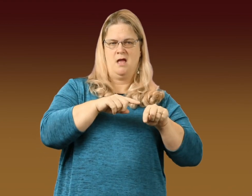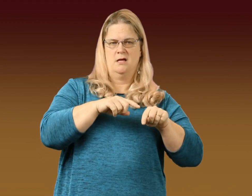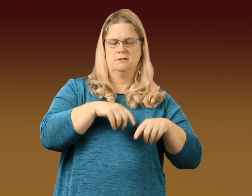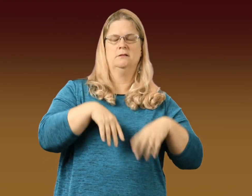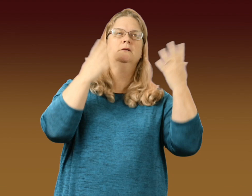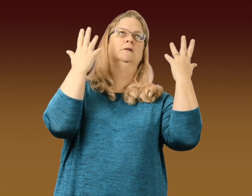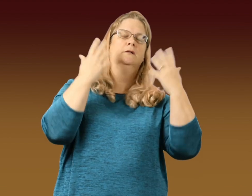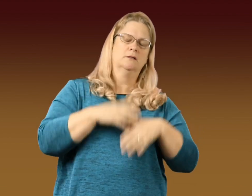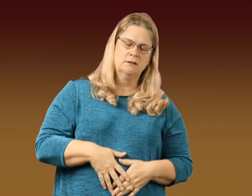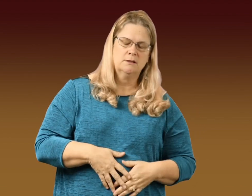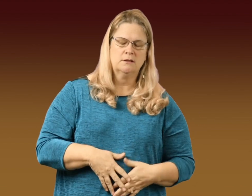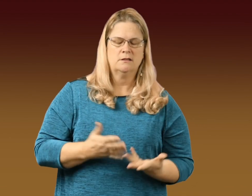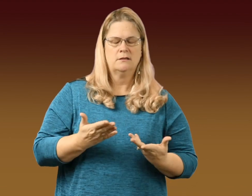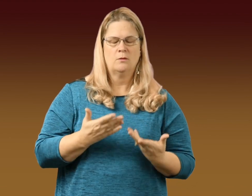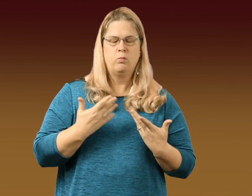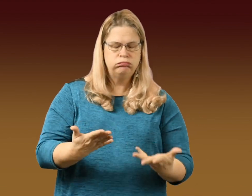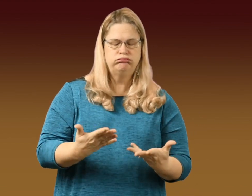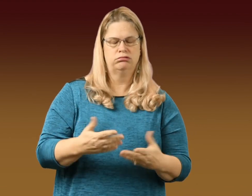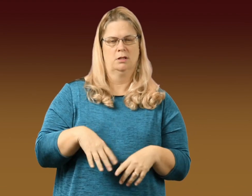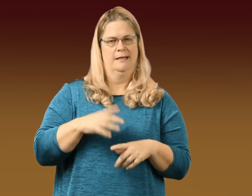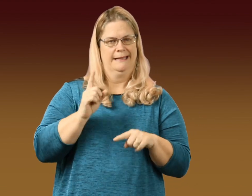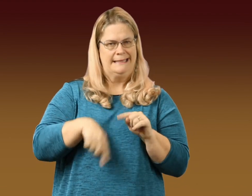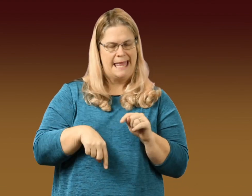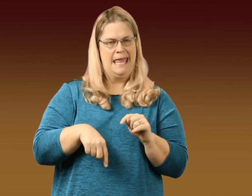However, some people respond with exasperation,